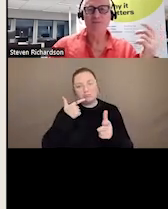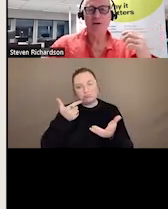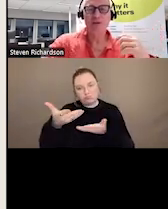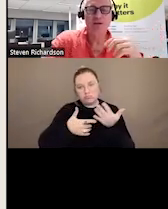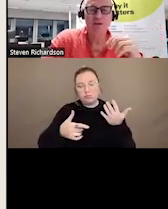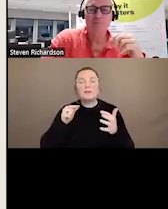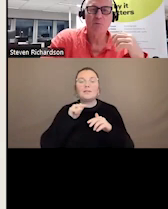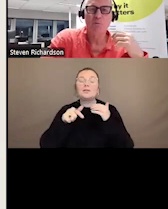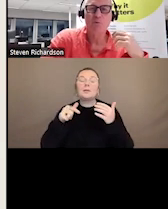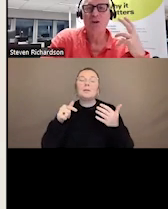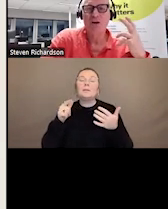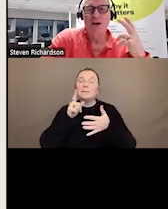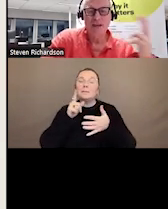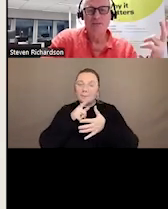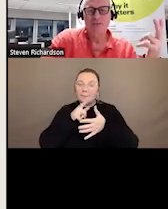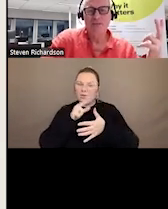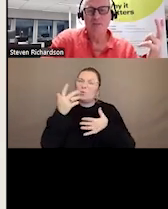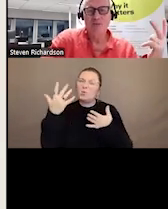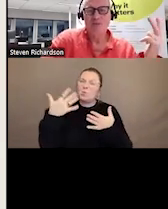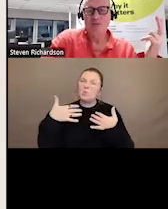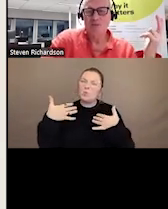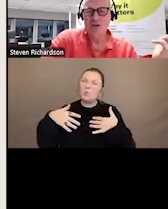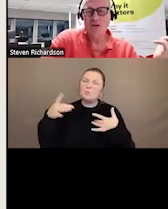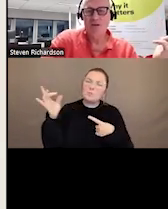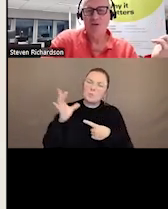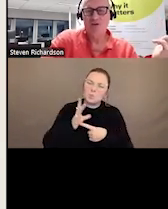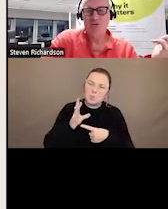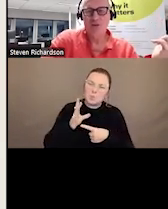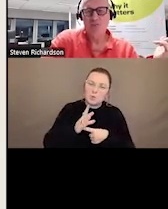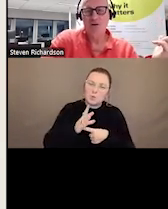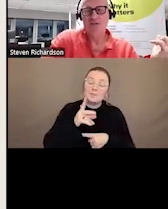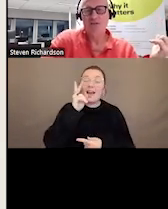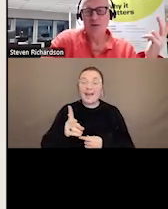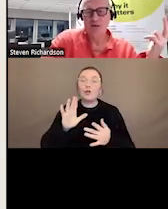are really important. Again, these are networks that you can share amongst your collaborators,